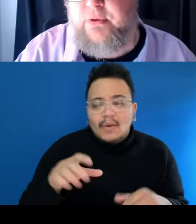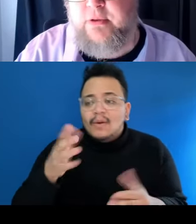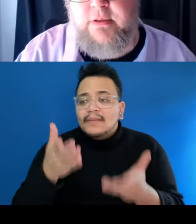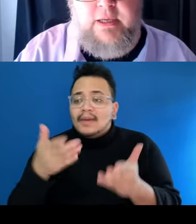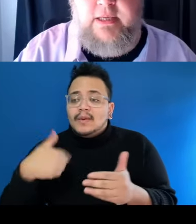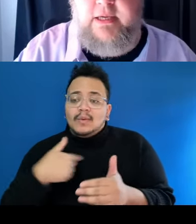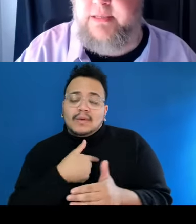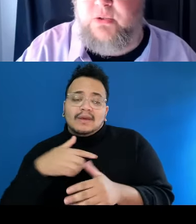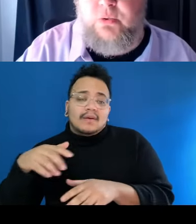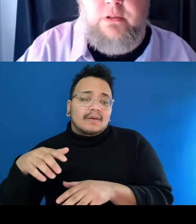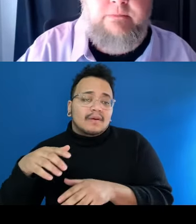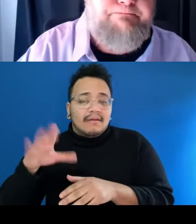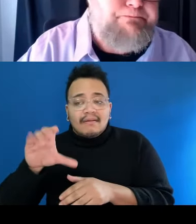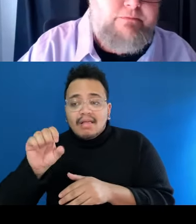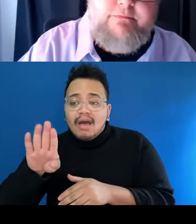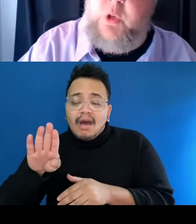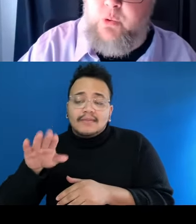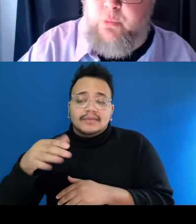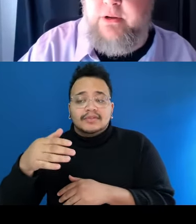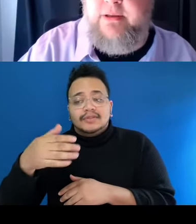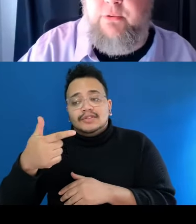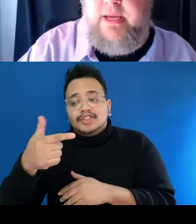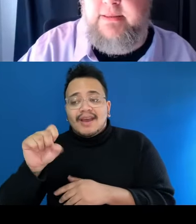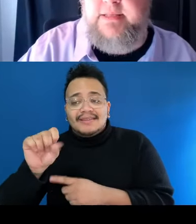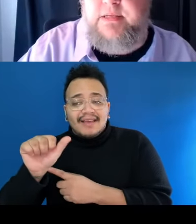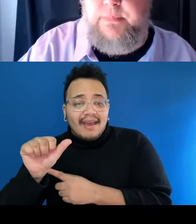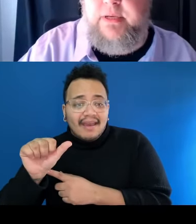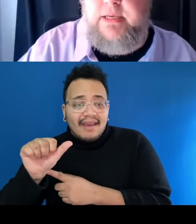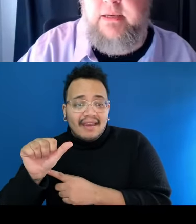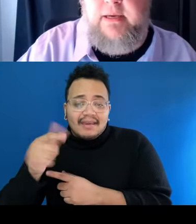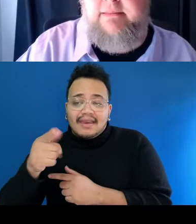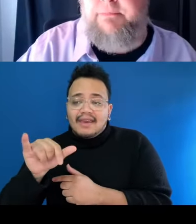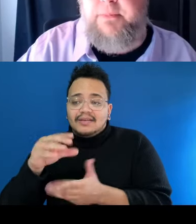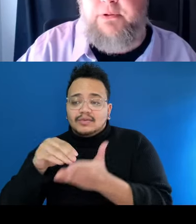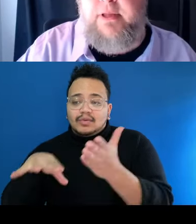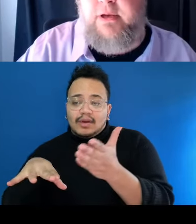for kids at school, when we create that stability that people know,